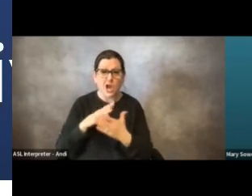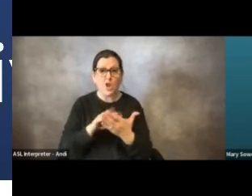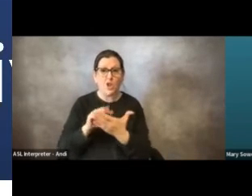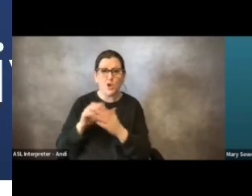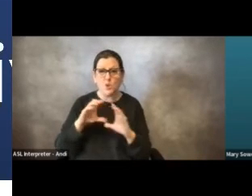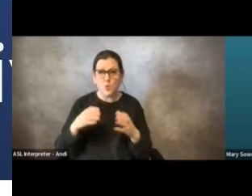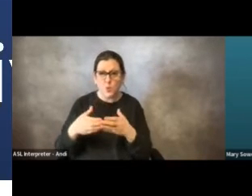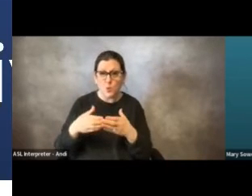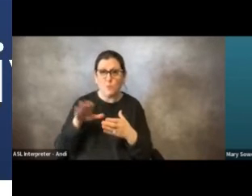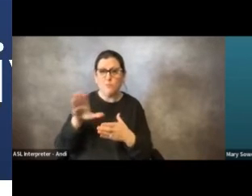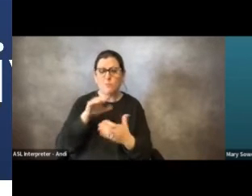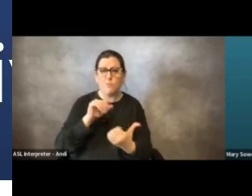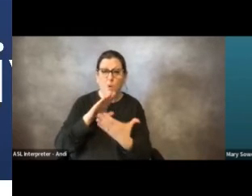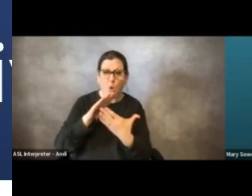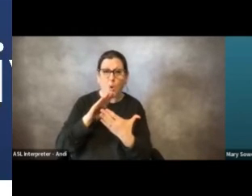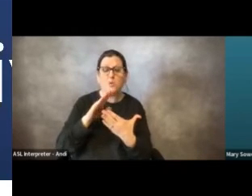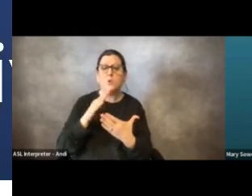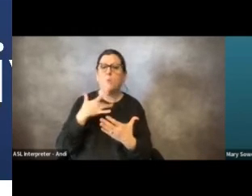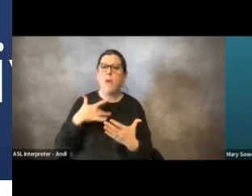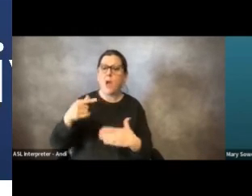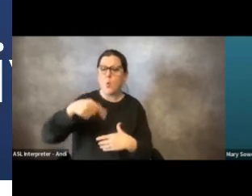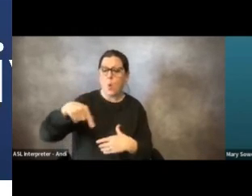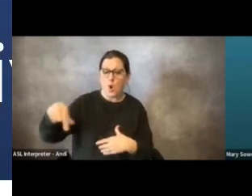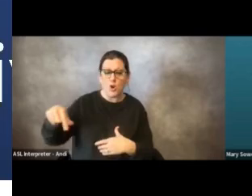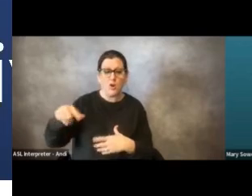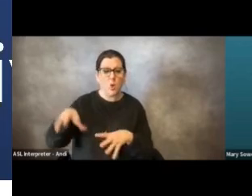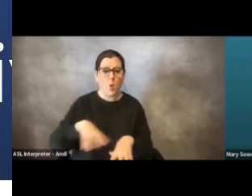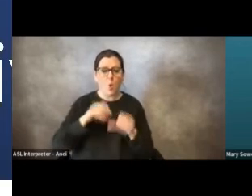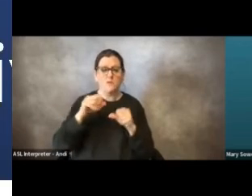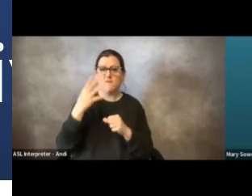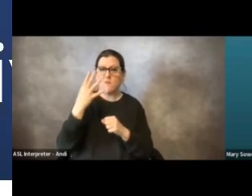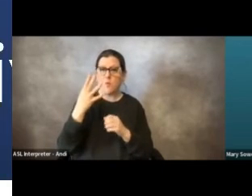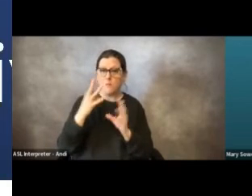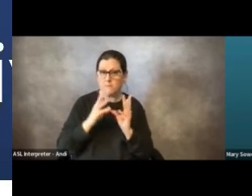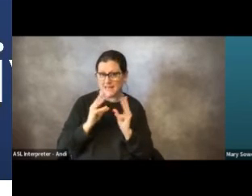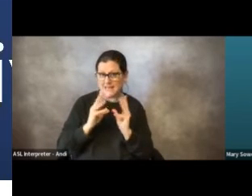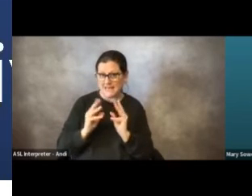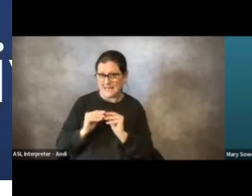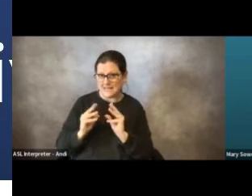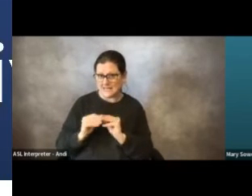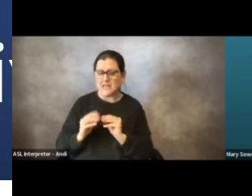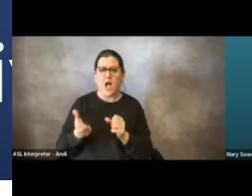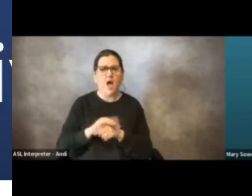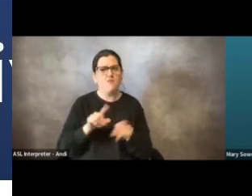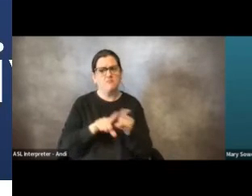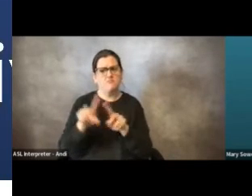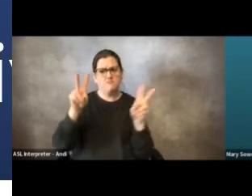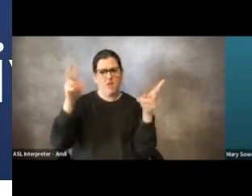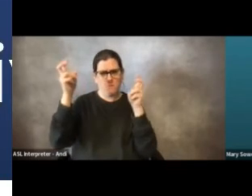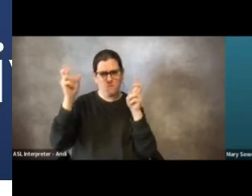approach. So quarterly, the LINK Center hosts four meetings, and they all cover the same topic. But they're geared toward